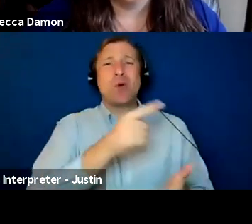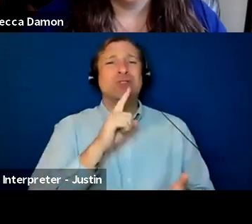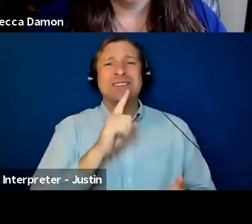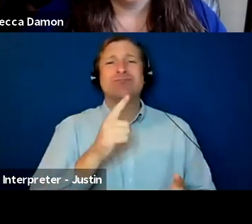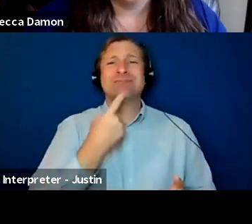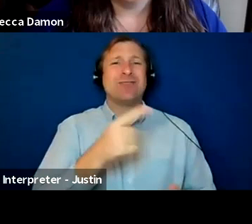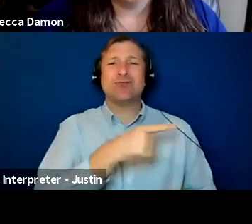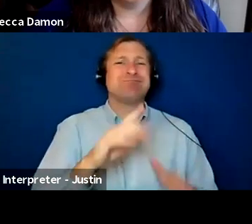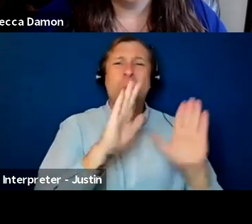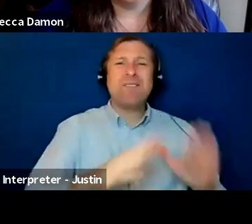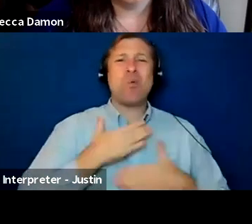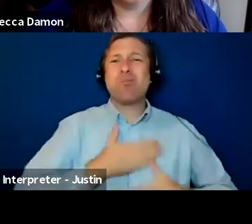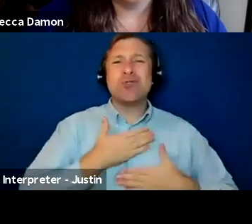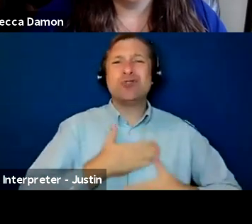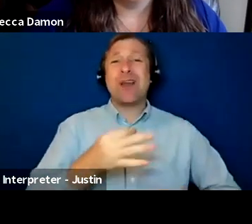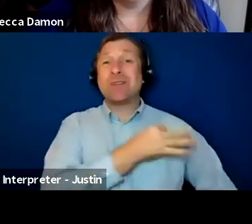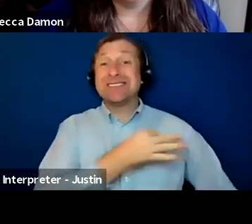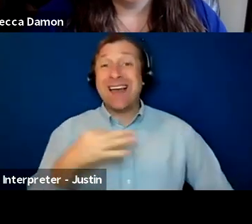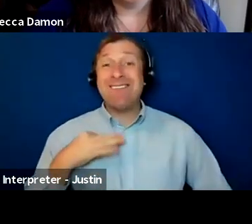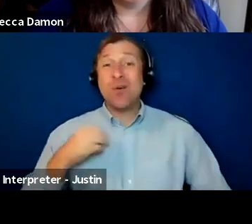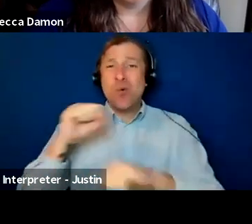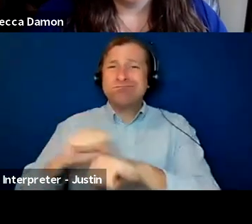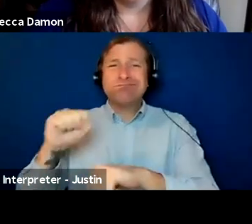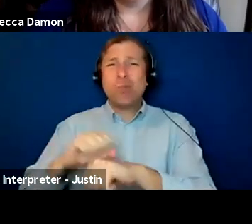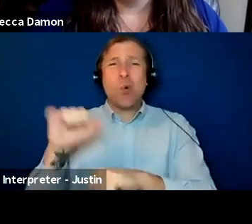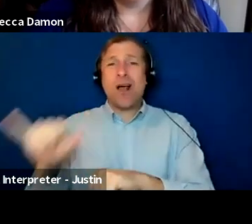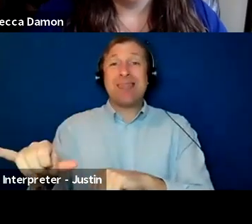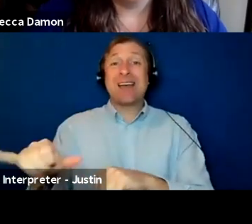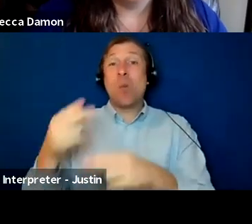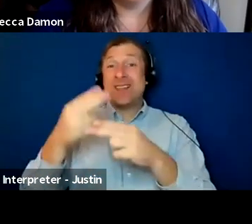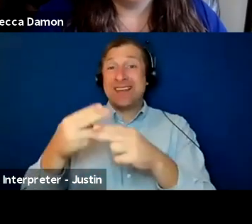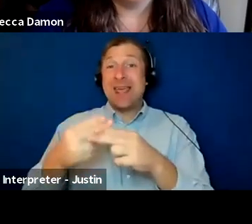and our staff who worked on this. A couple of them I'm going to name in a moment,